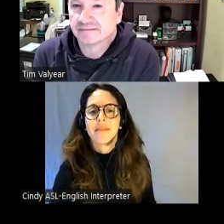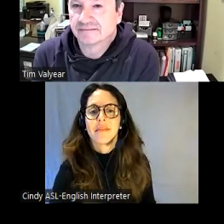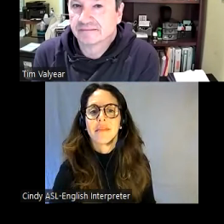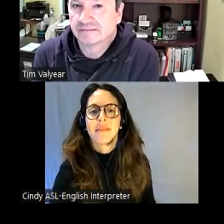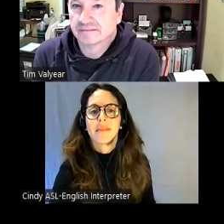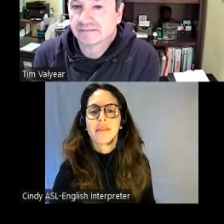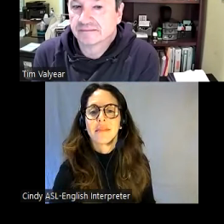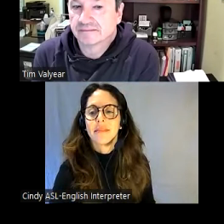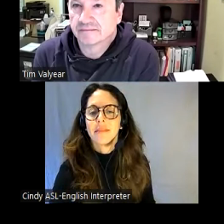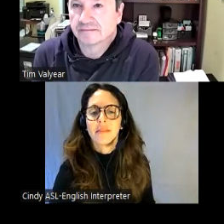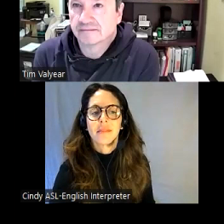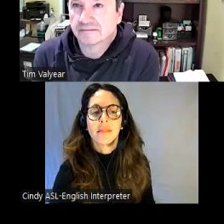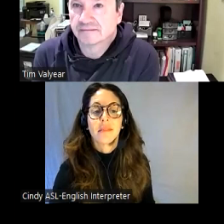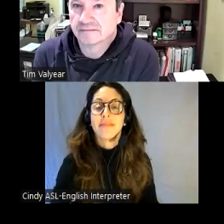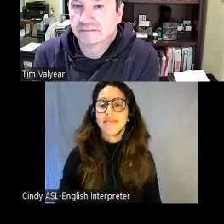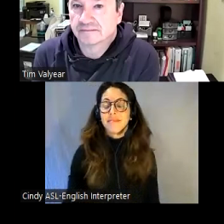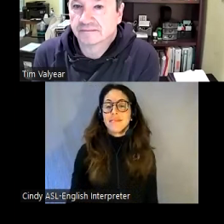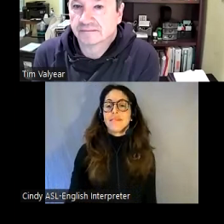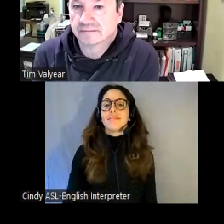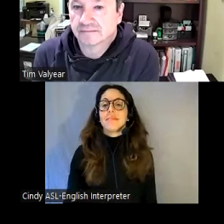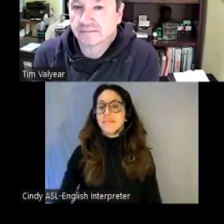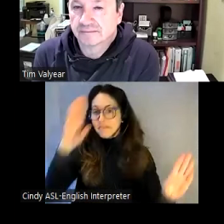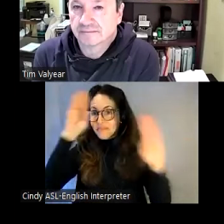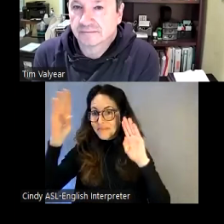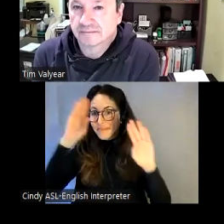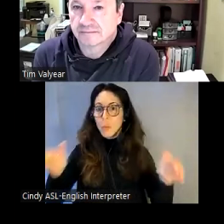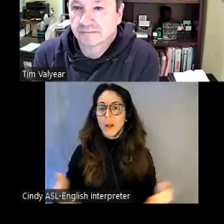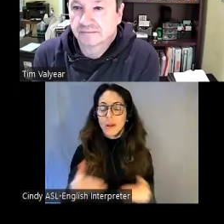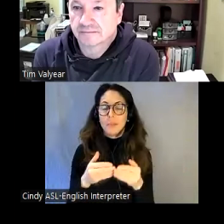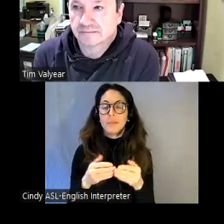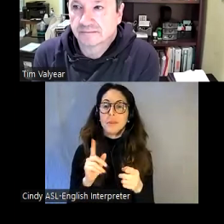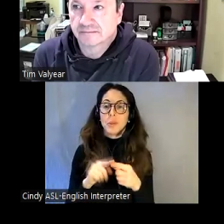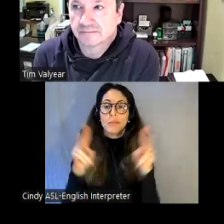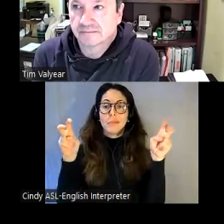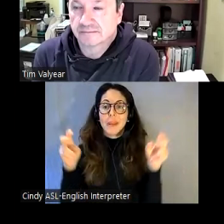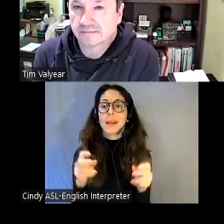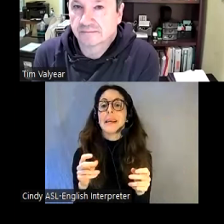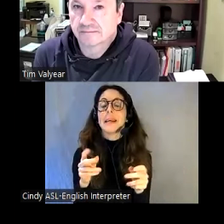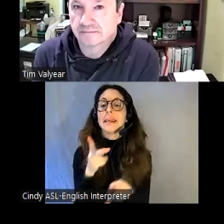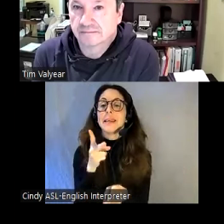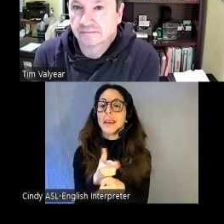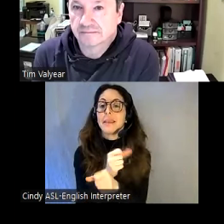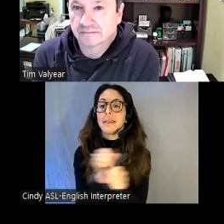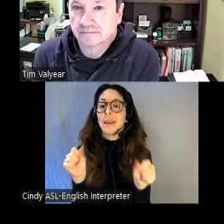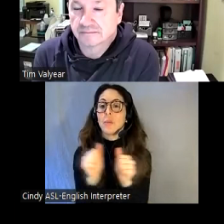Rebecca » SPEAKER: And yes, we are good to go » SPEAKER: Excellent. So I